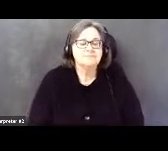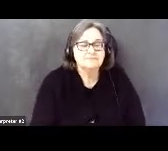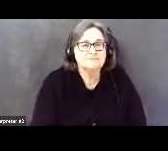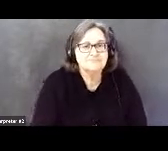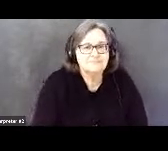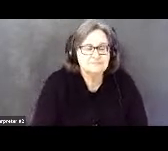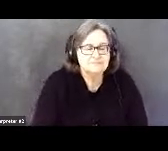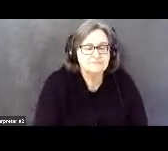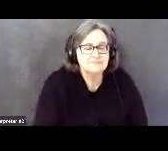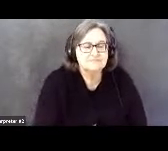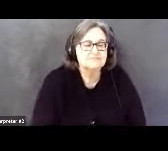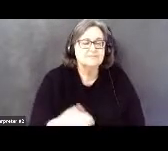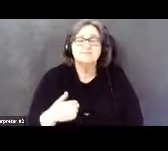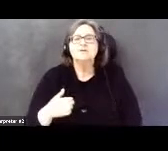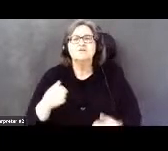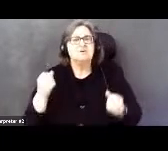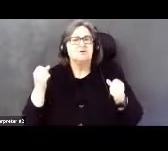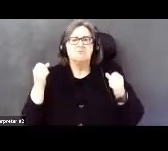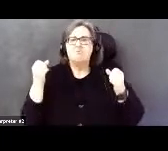we've done a number of studies on the resource